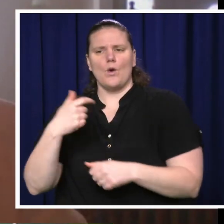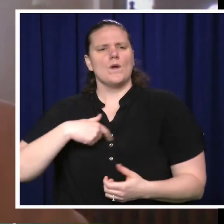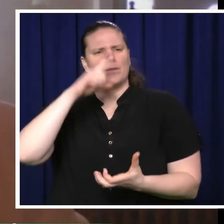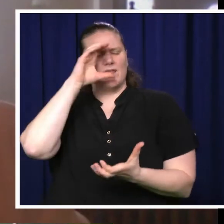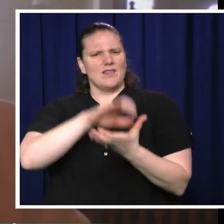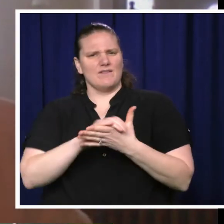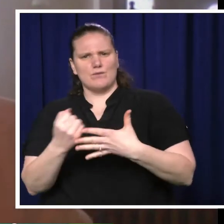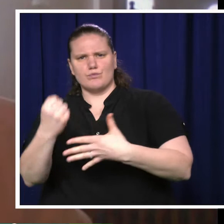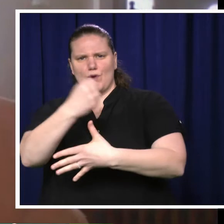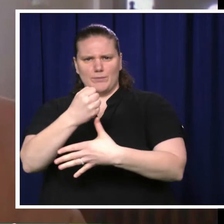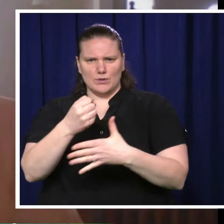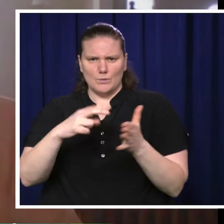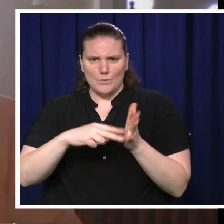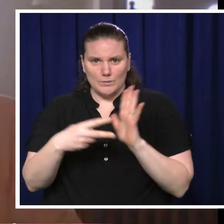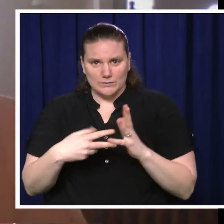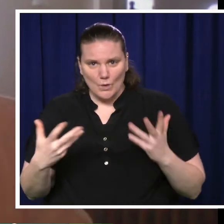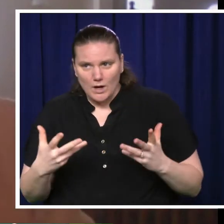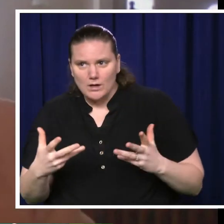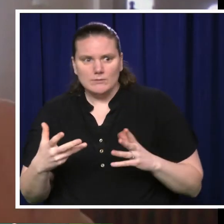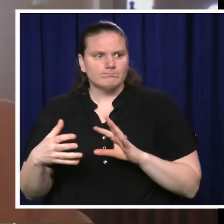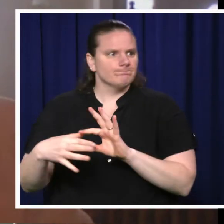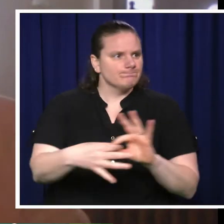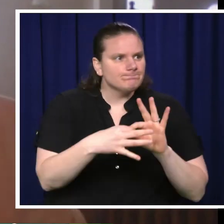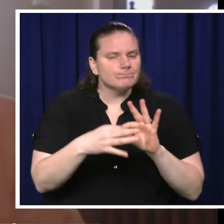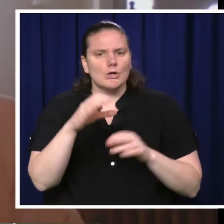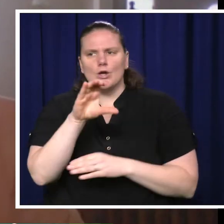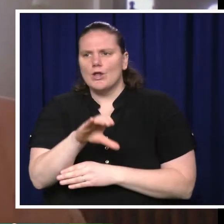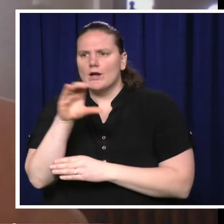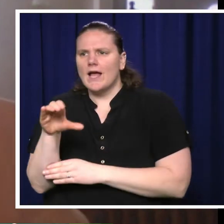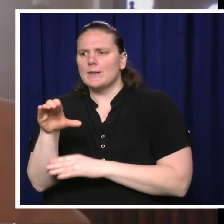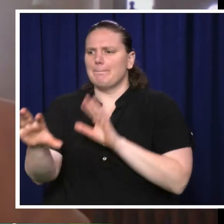County employee. We have believed its primary purpose was to appoint the